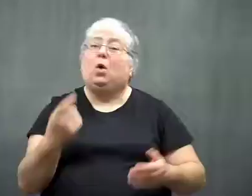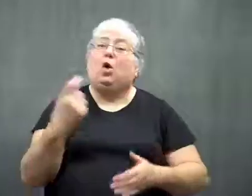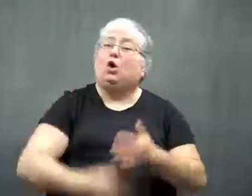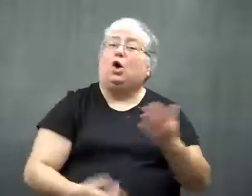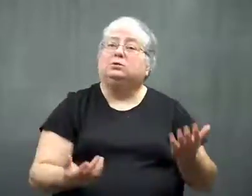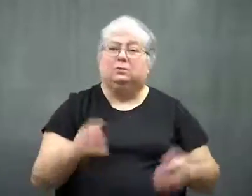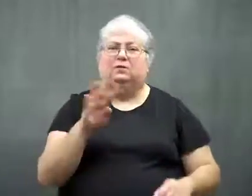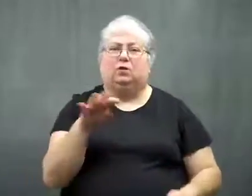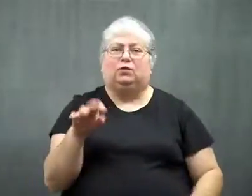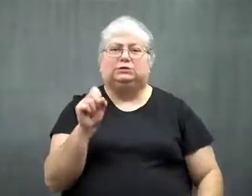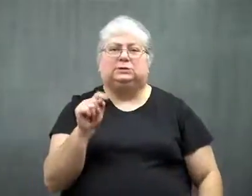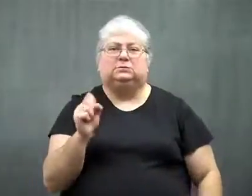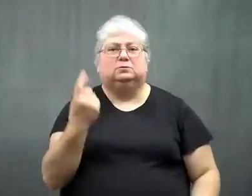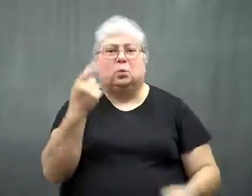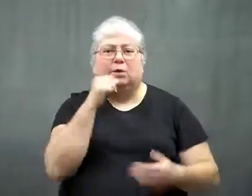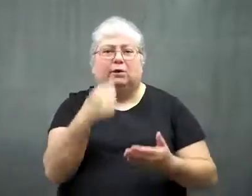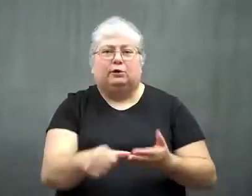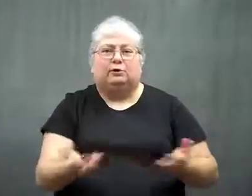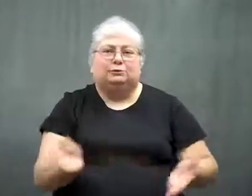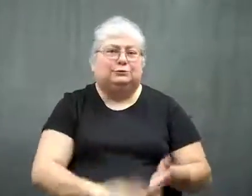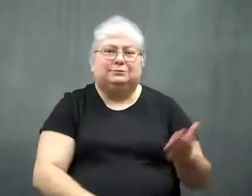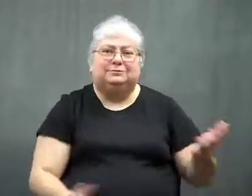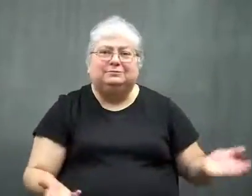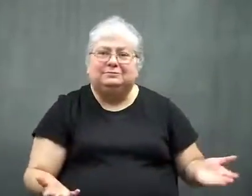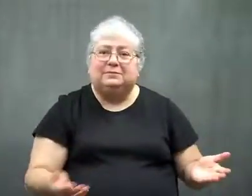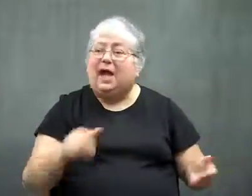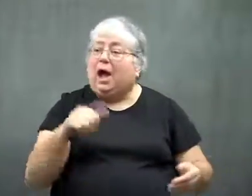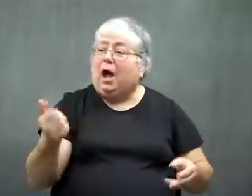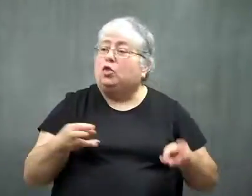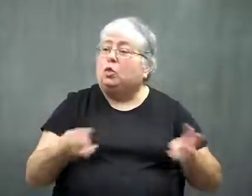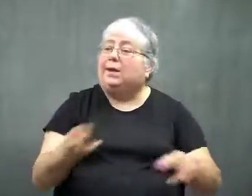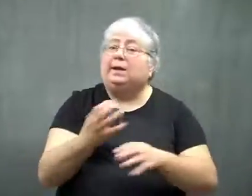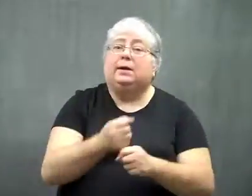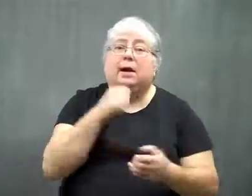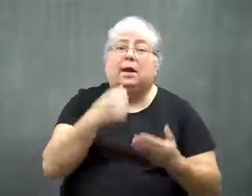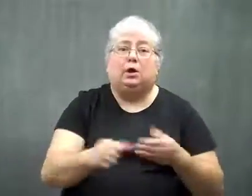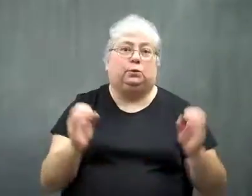This is all at a really cheap price of 44 cents per letter!